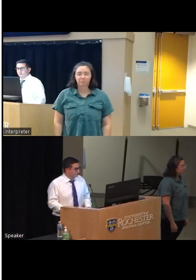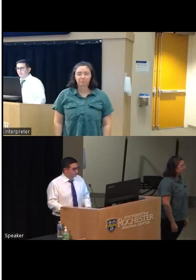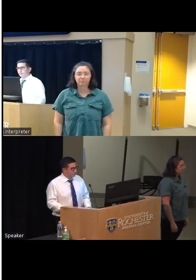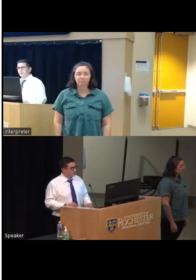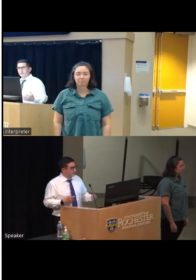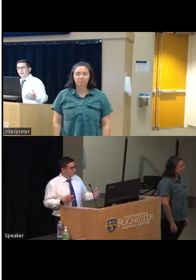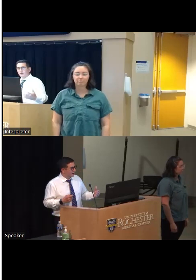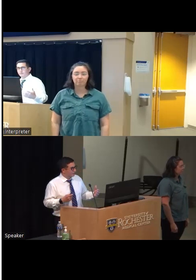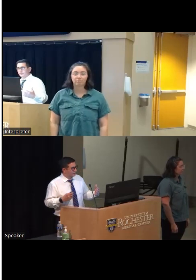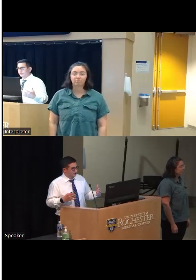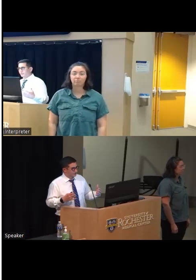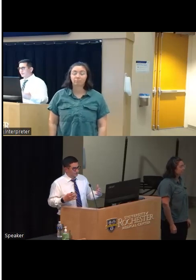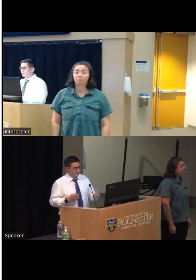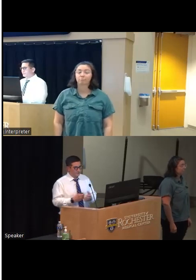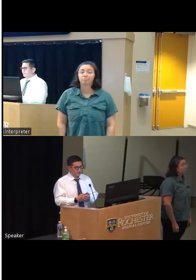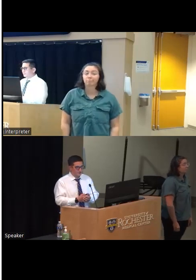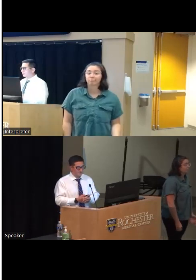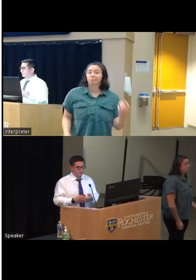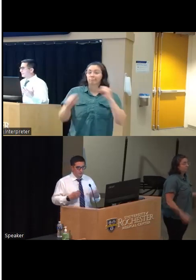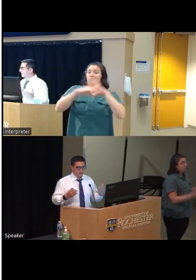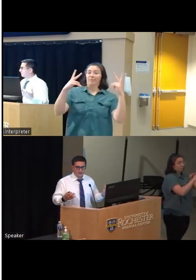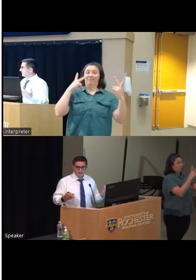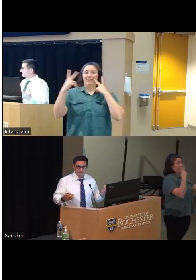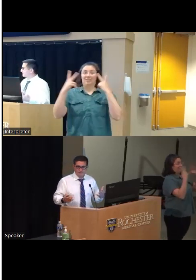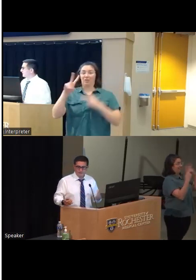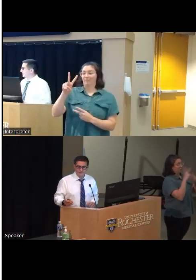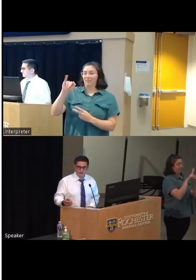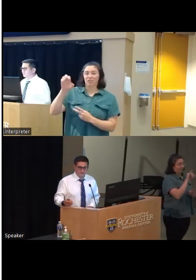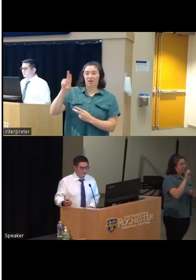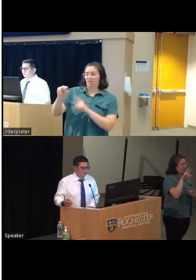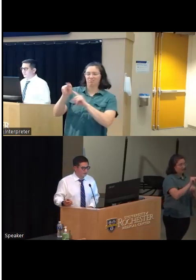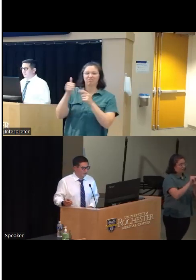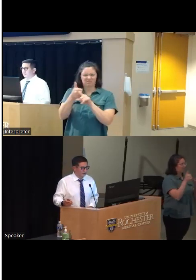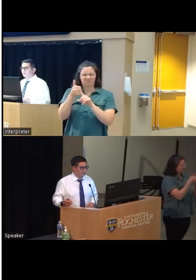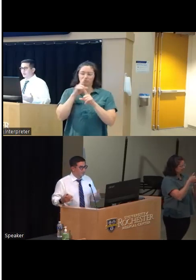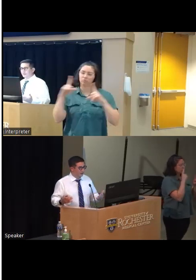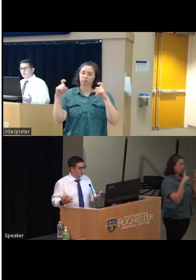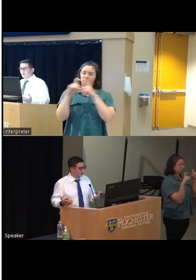and so when we're thinking about Vision right vision is a pretty complex system in the brain